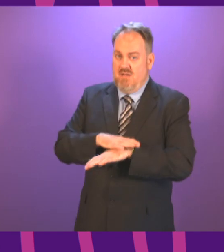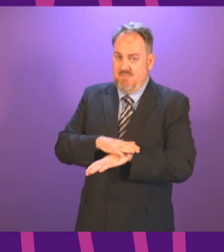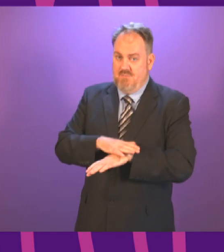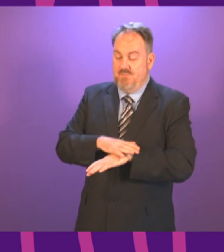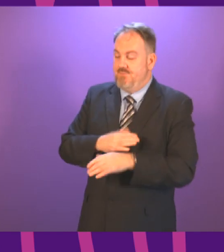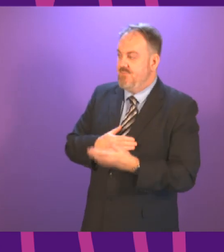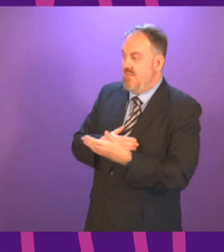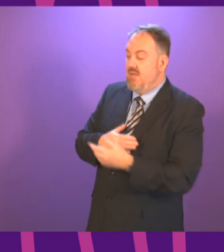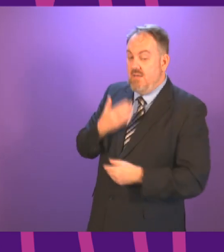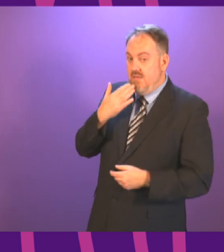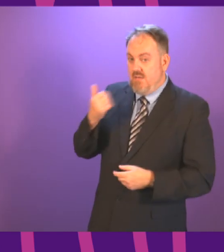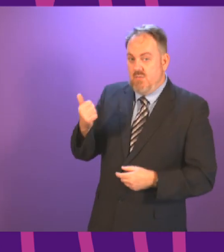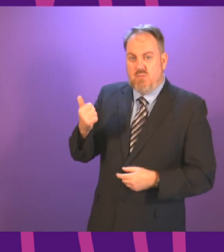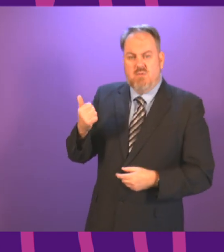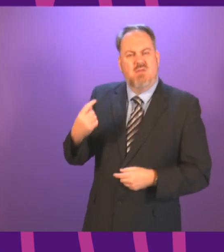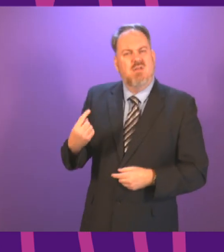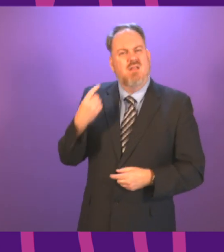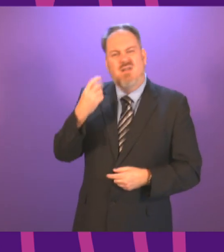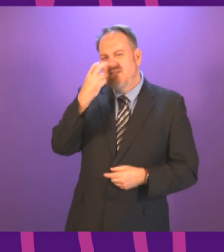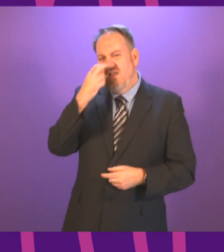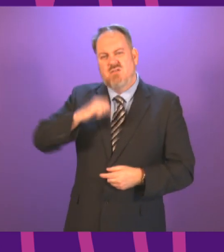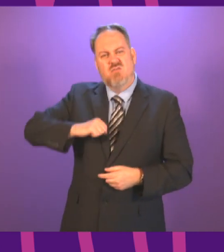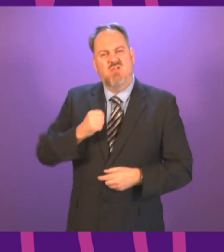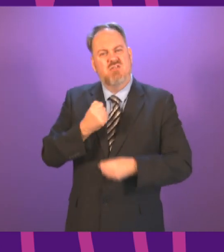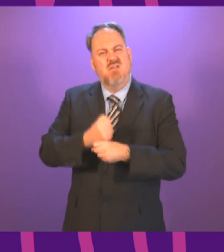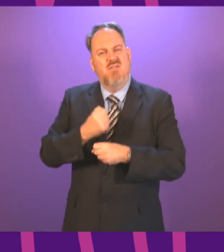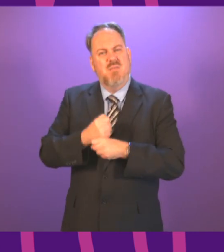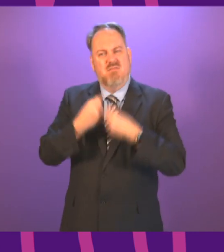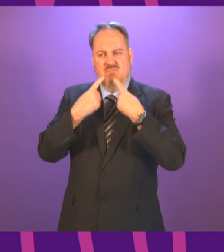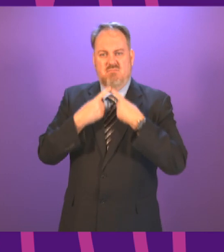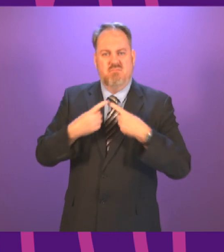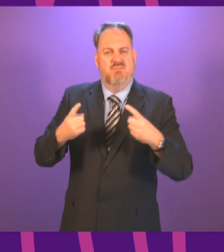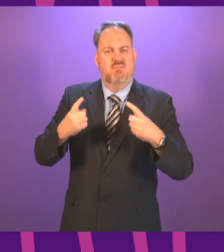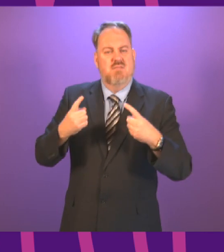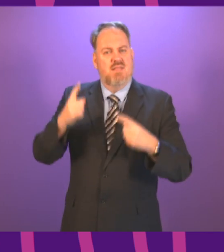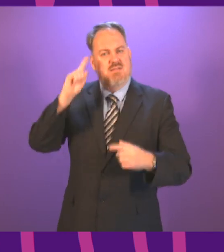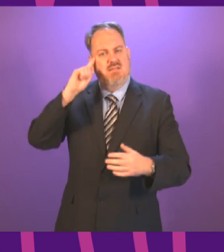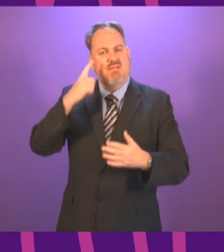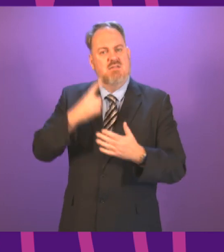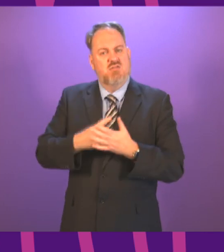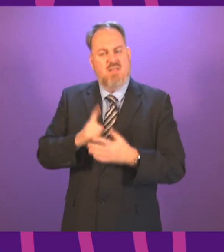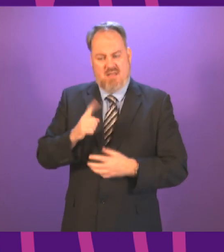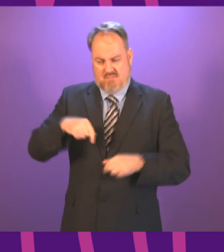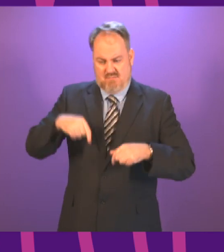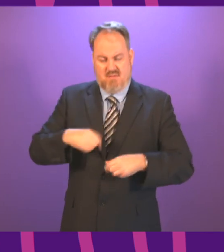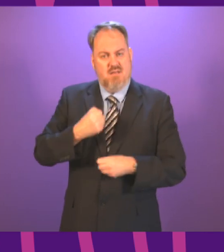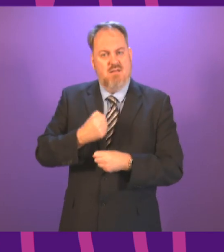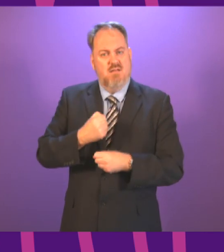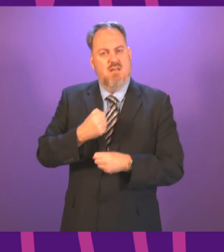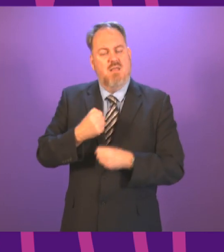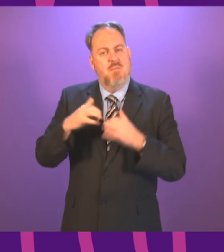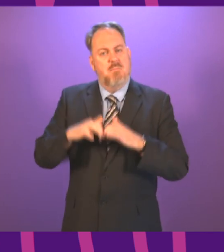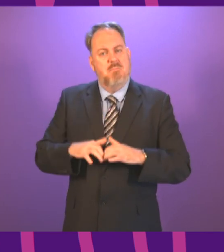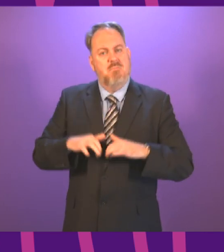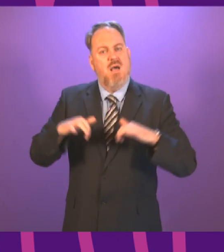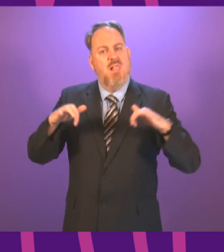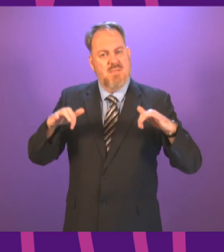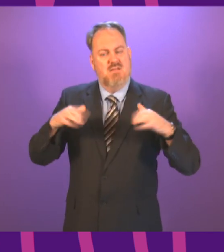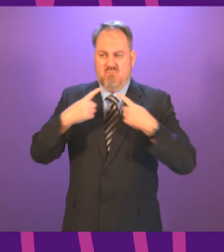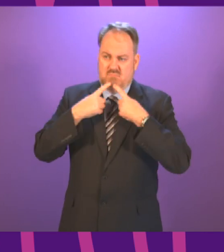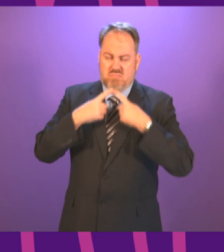Margaret Mitchell (Central Scotland) (Con): Last night, the Scottish Parliament expressed